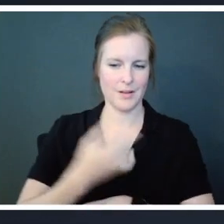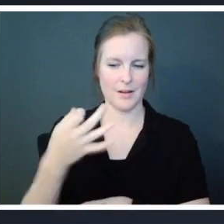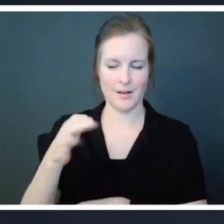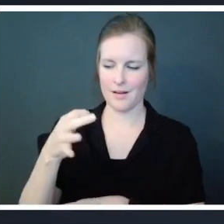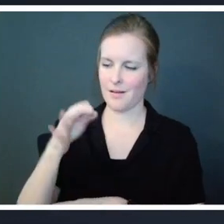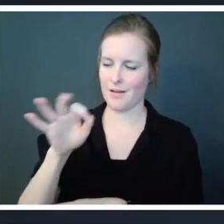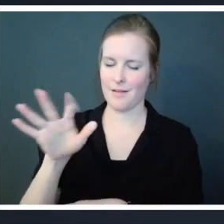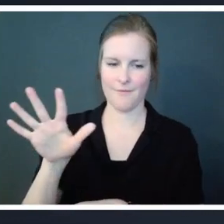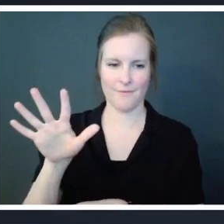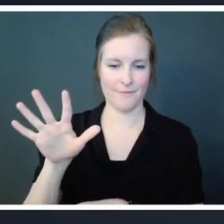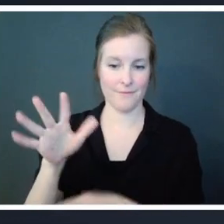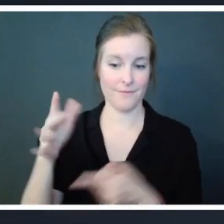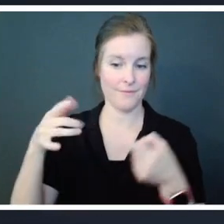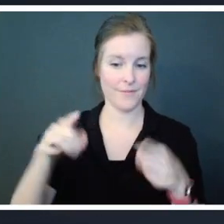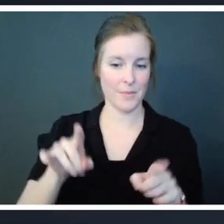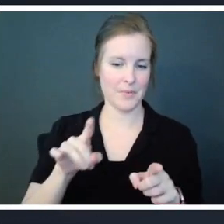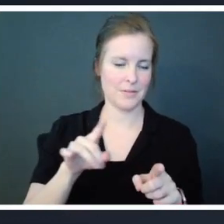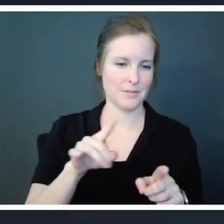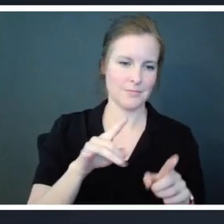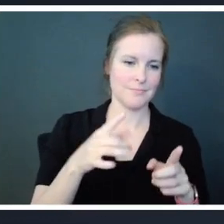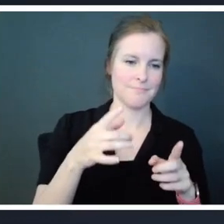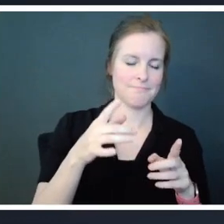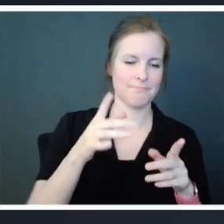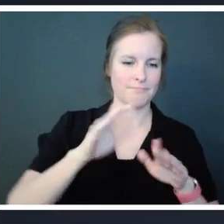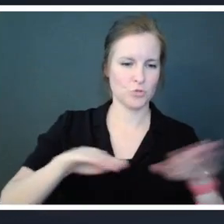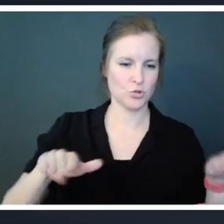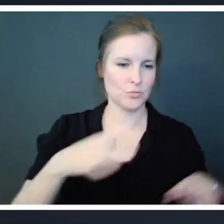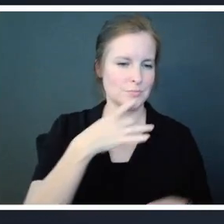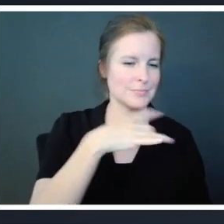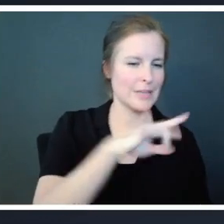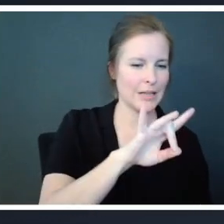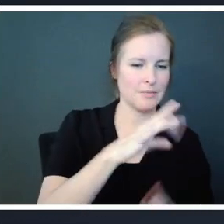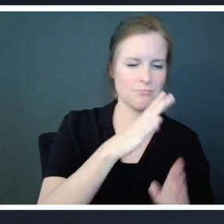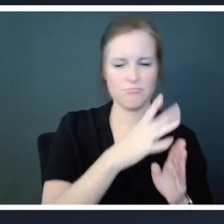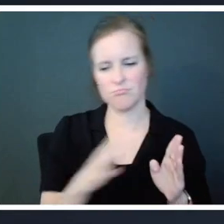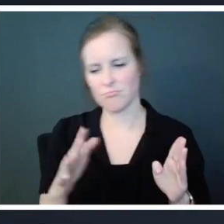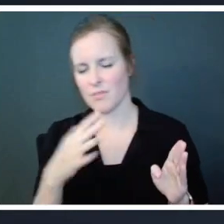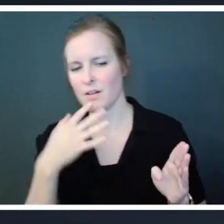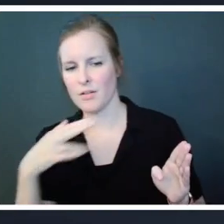to design stamps with a theme of preserving the environment. The four winning designs